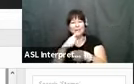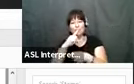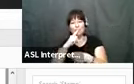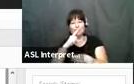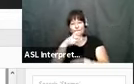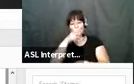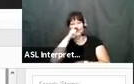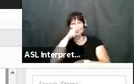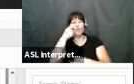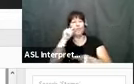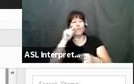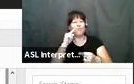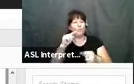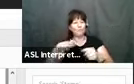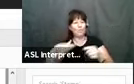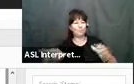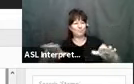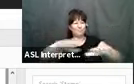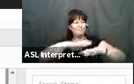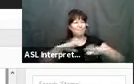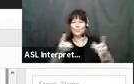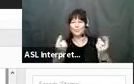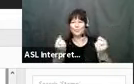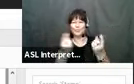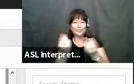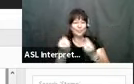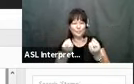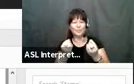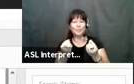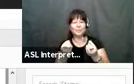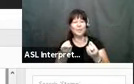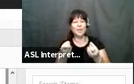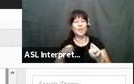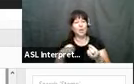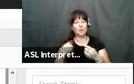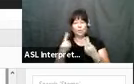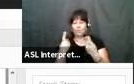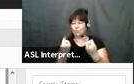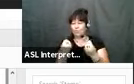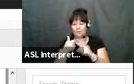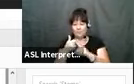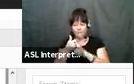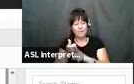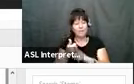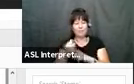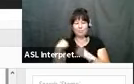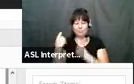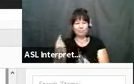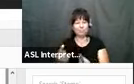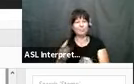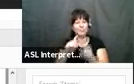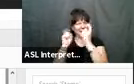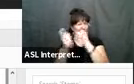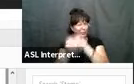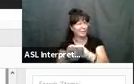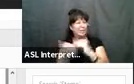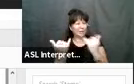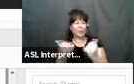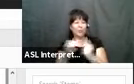data monitoring criteria that we were using for the past several months. New criteria, just to quickly review,